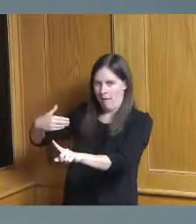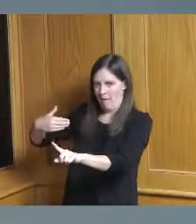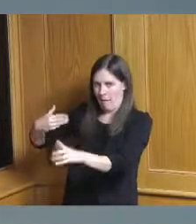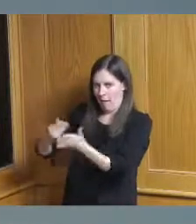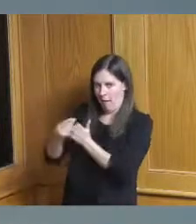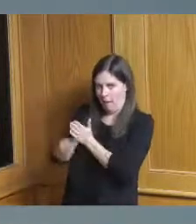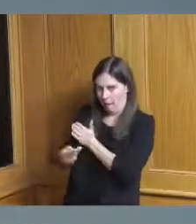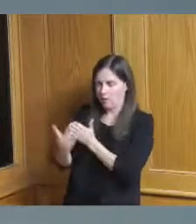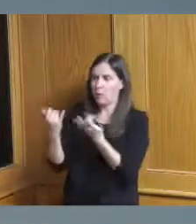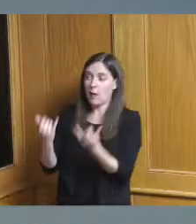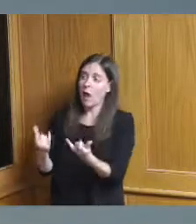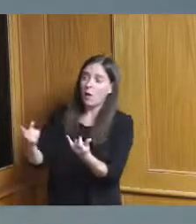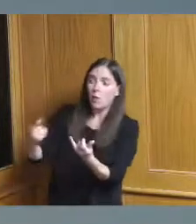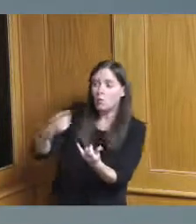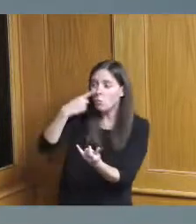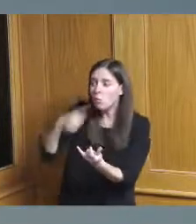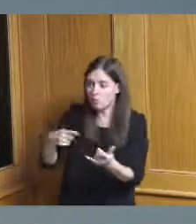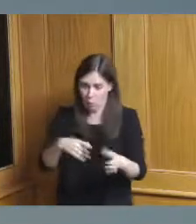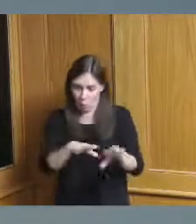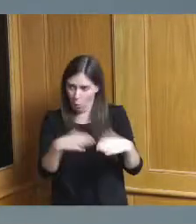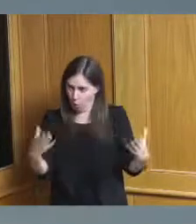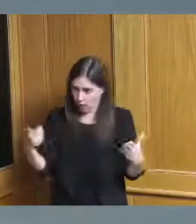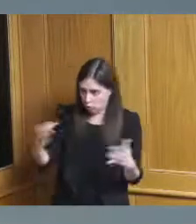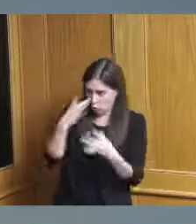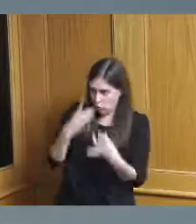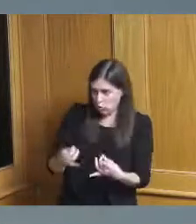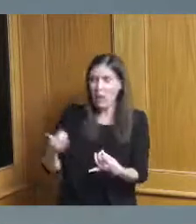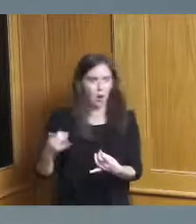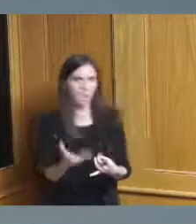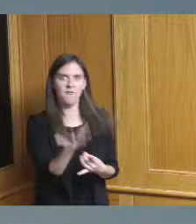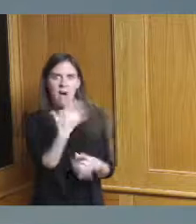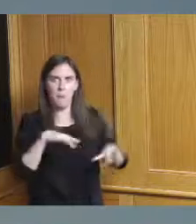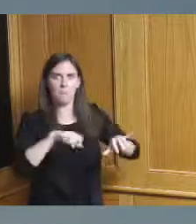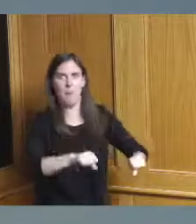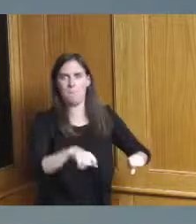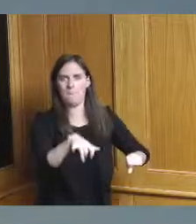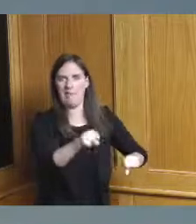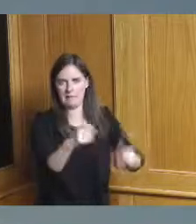that out of 28 investors we had five investors who have never purchased sales tax bonds before